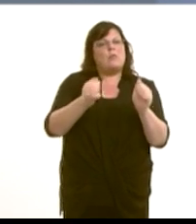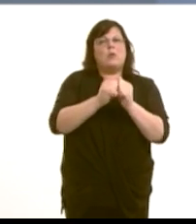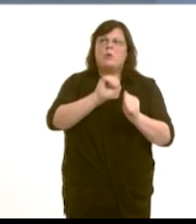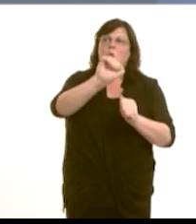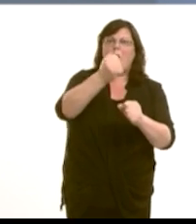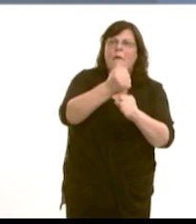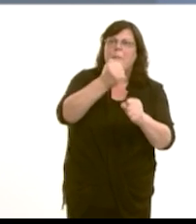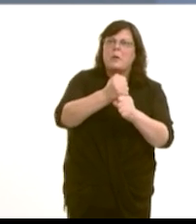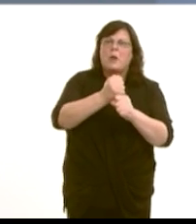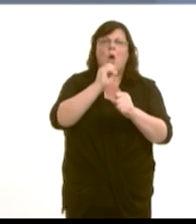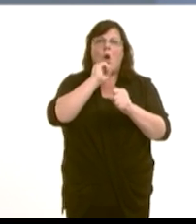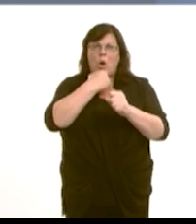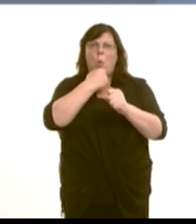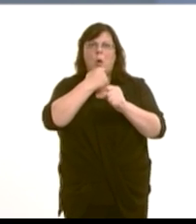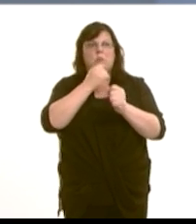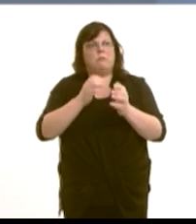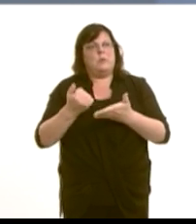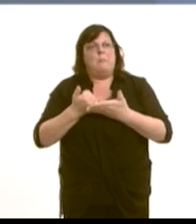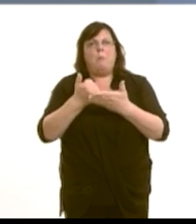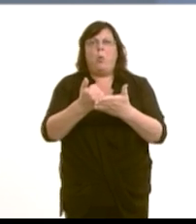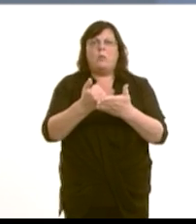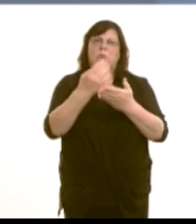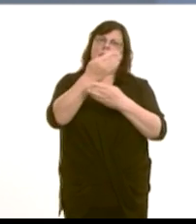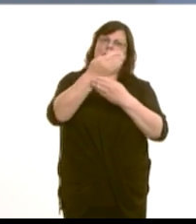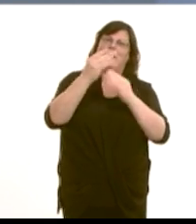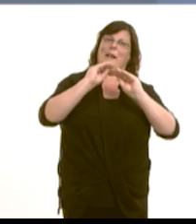I donít think those are outlandish questions to put in First Ministerís questions because